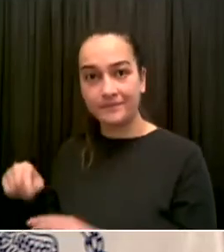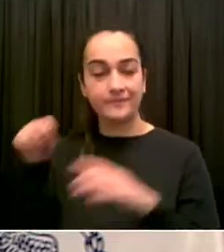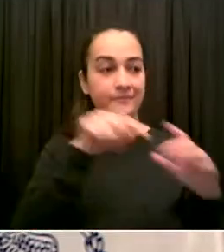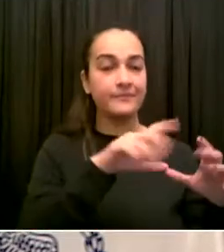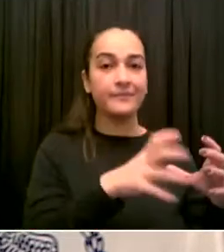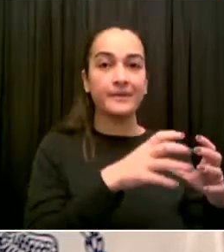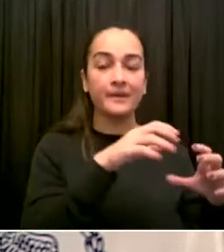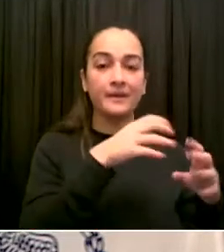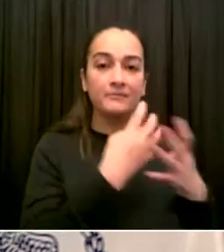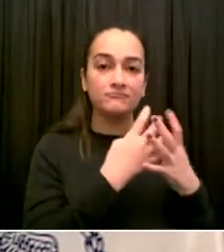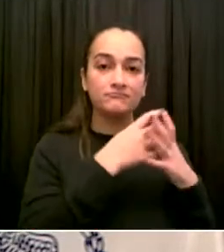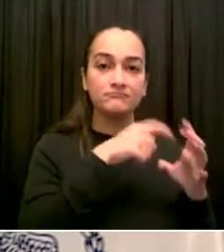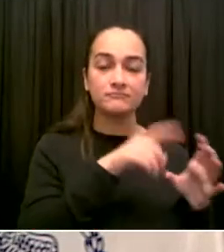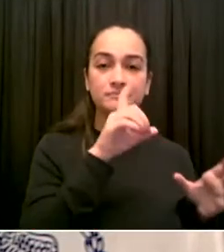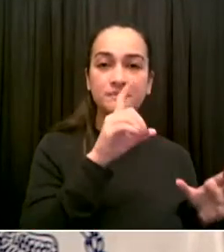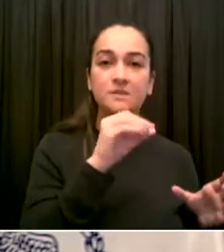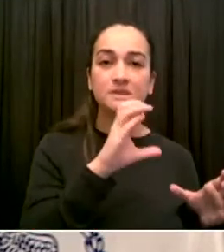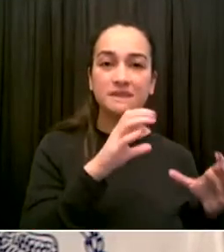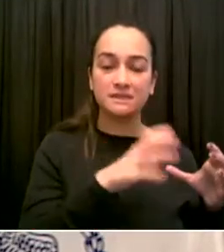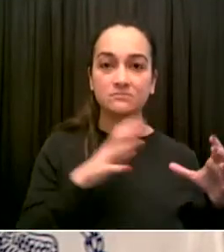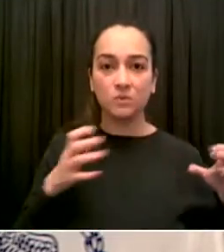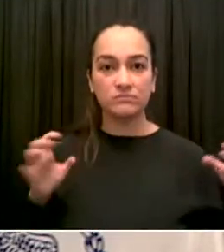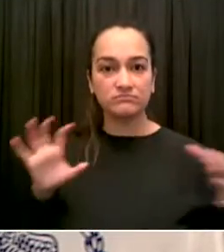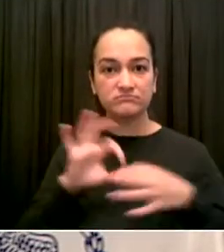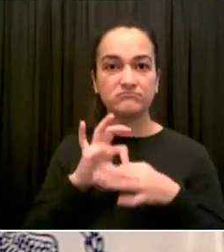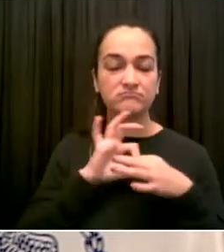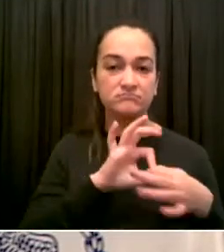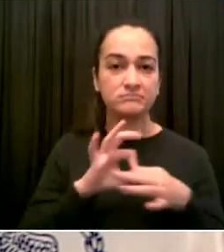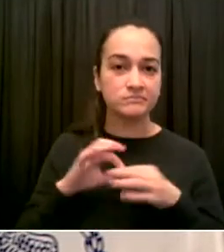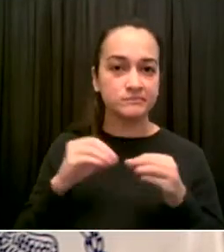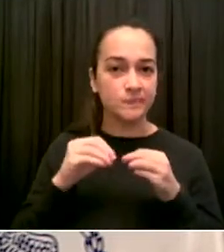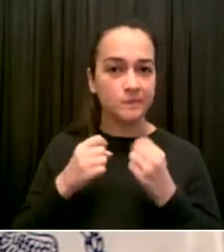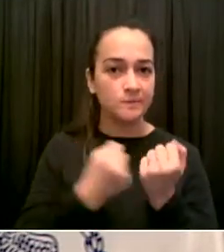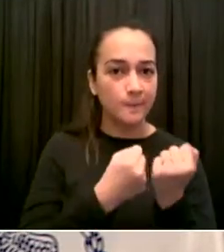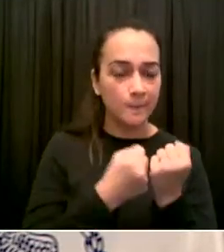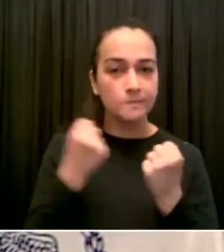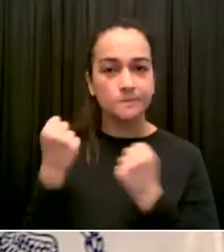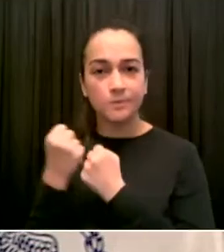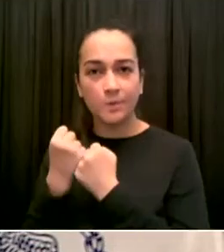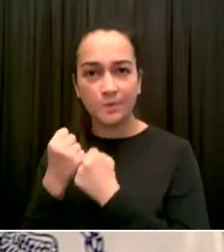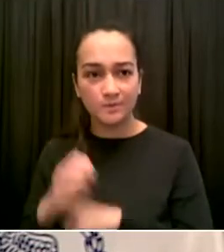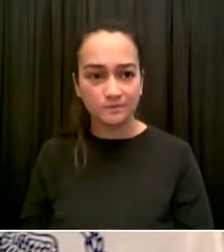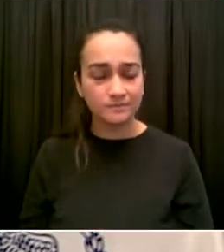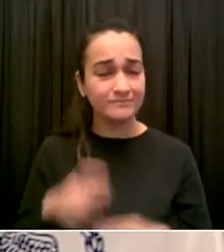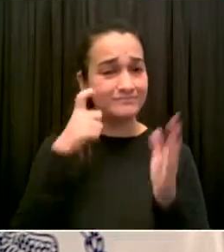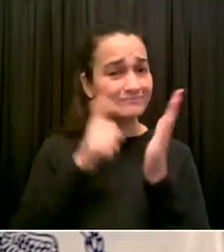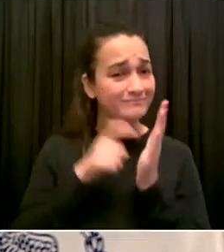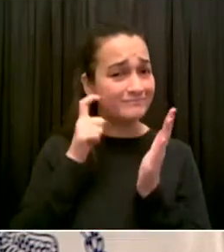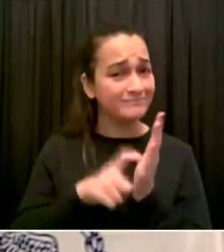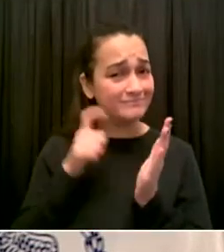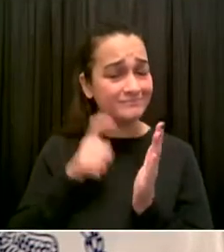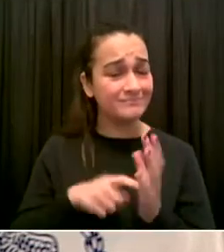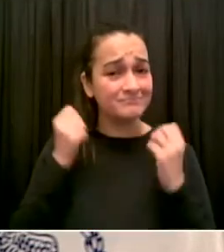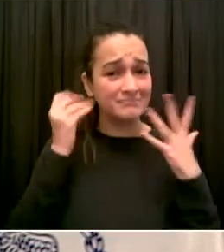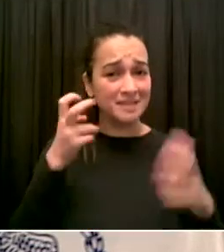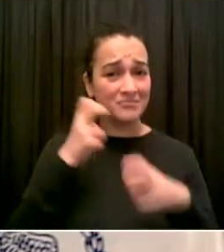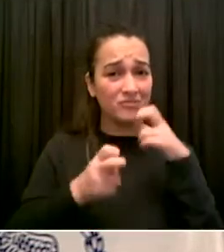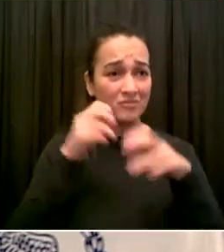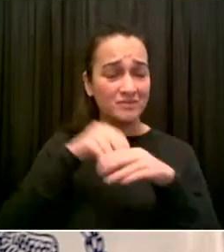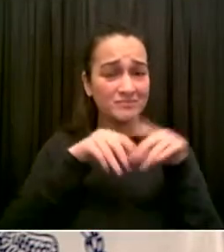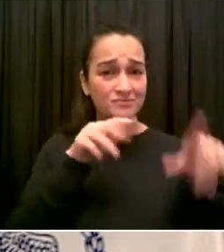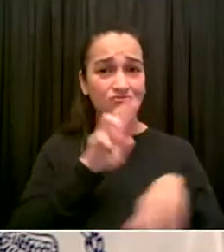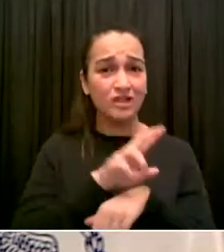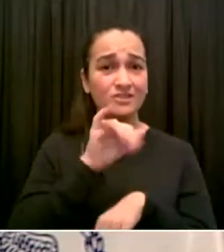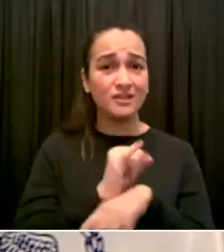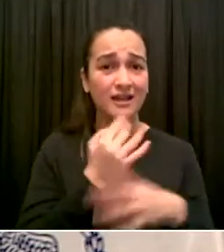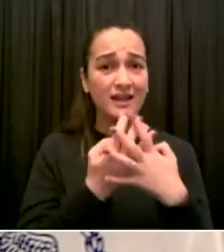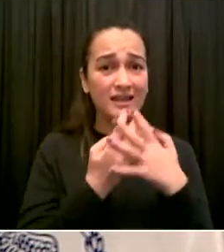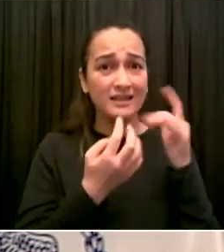HAPPENING, TRYING TO ADDRESS